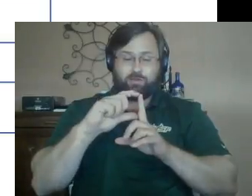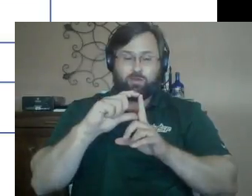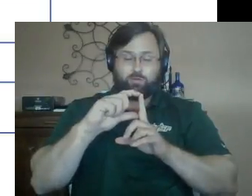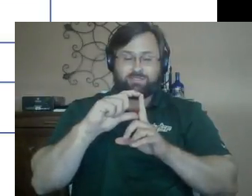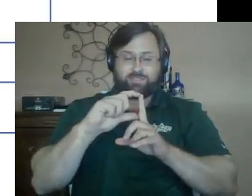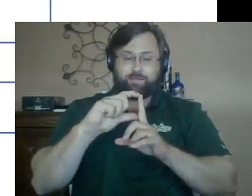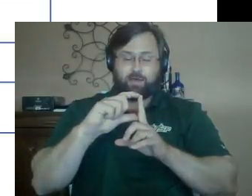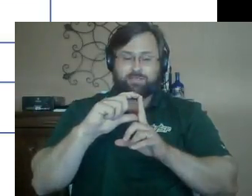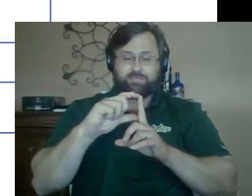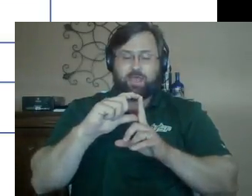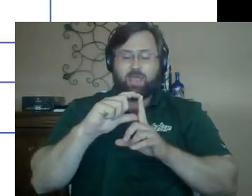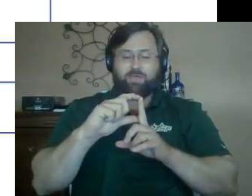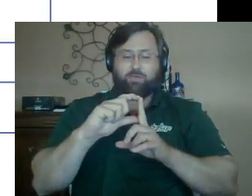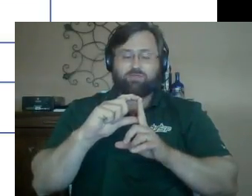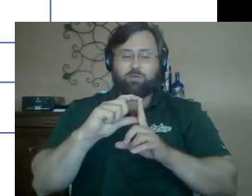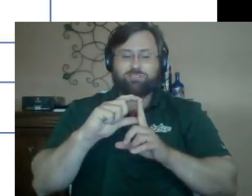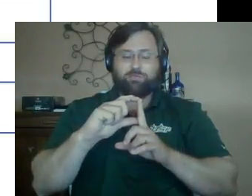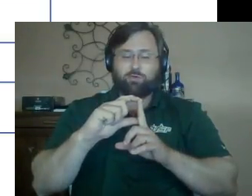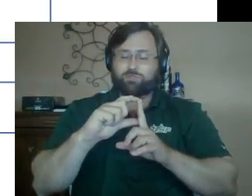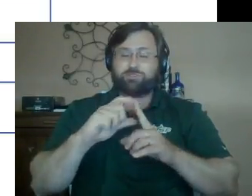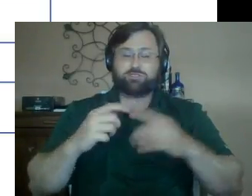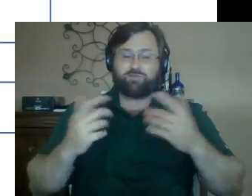with a slight pause and then you have the question portion which looks very